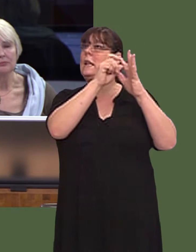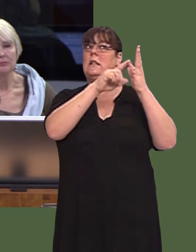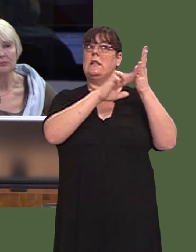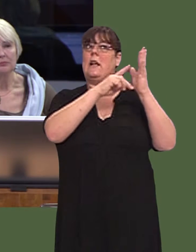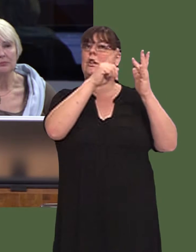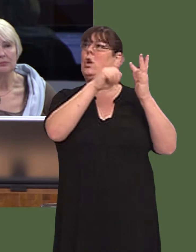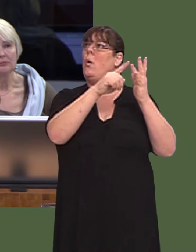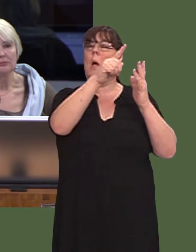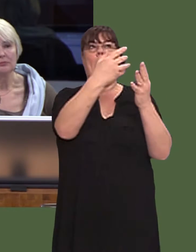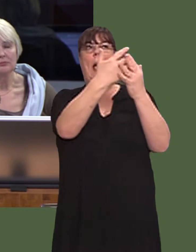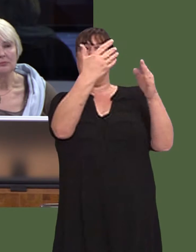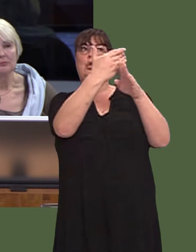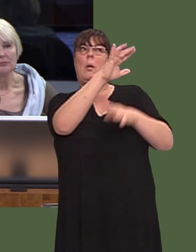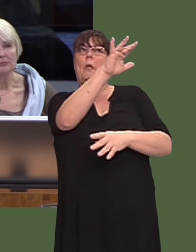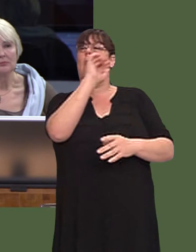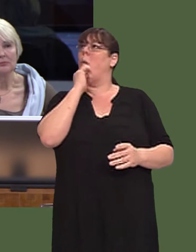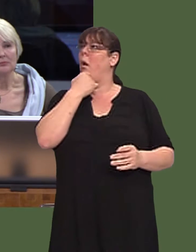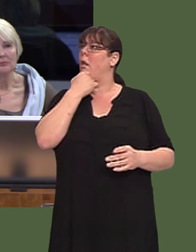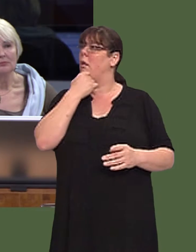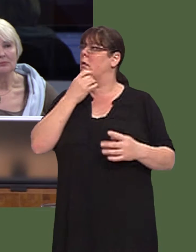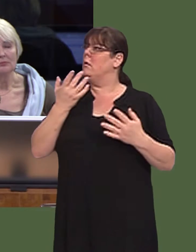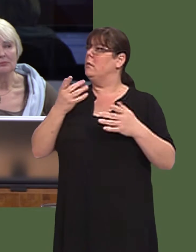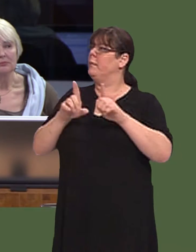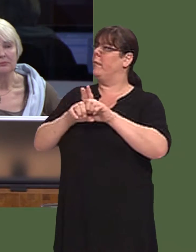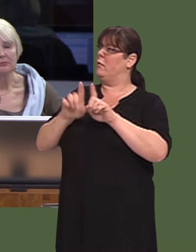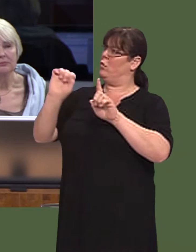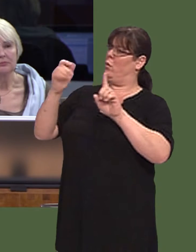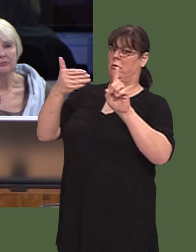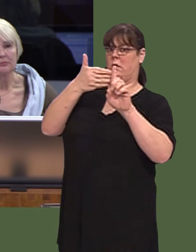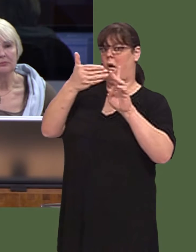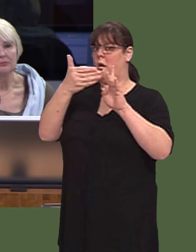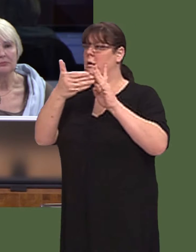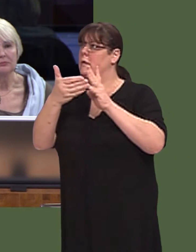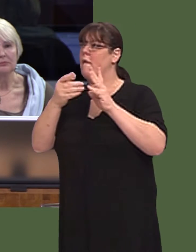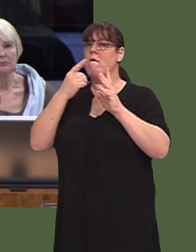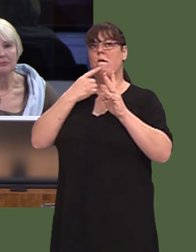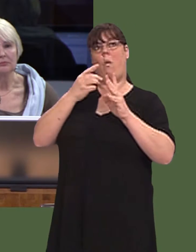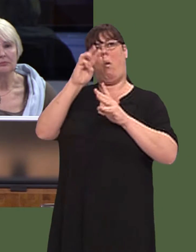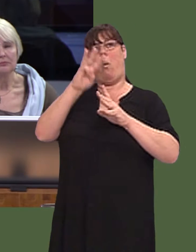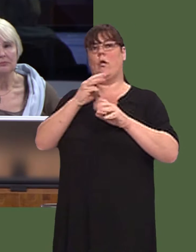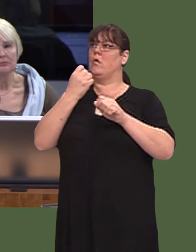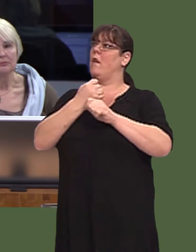does ëa presenceí represent? And when it comes to the targets that you have for the distribution of Welsh Government